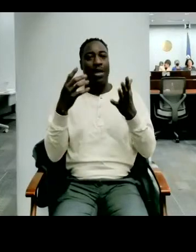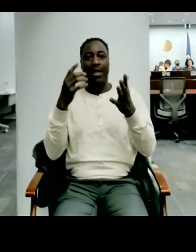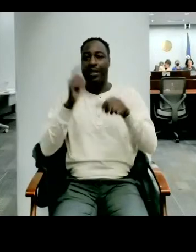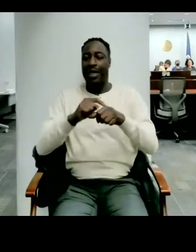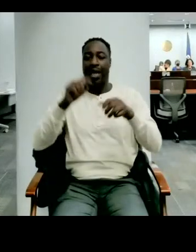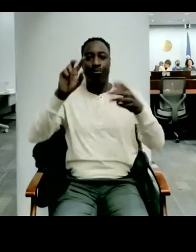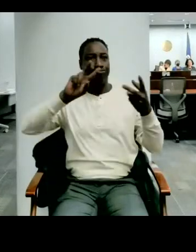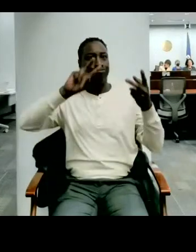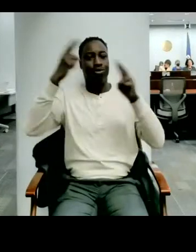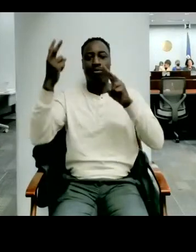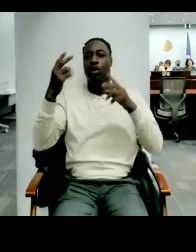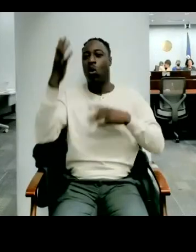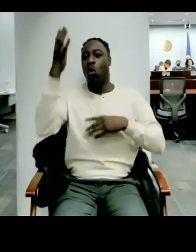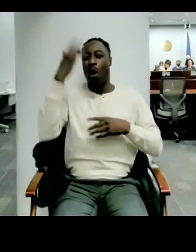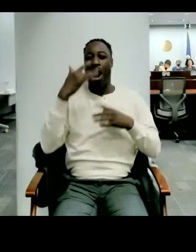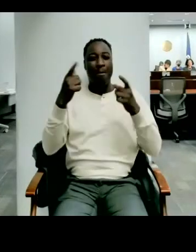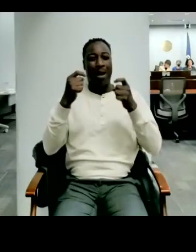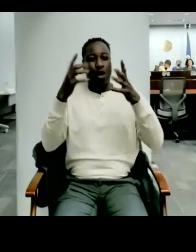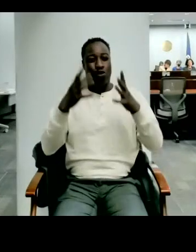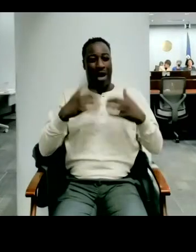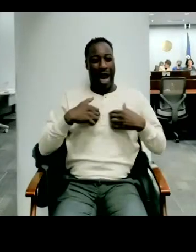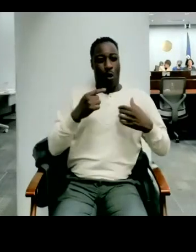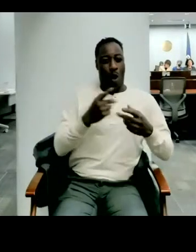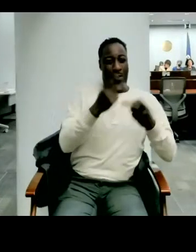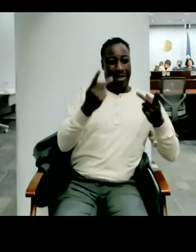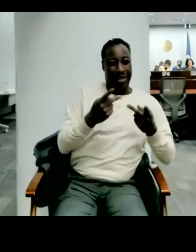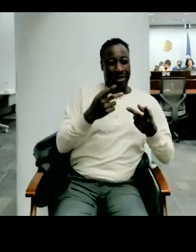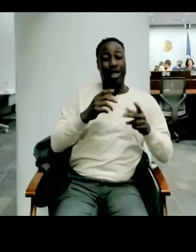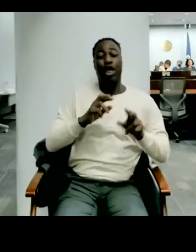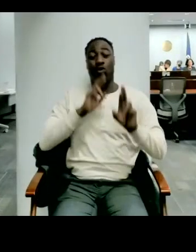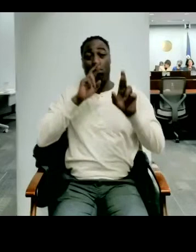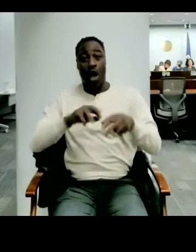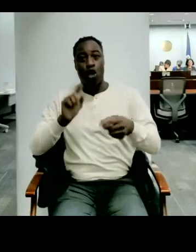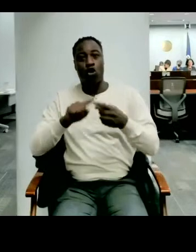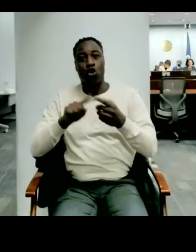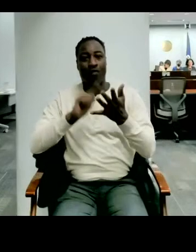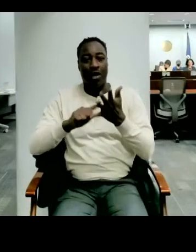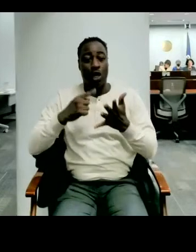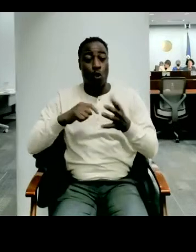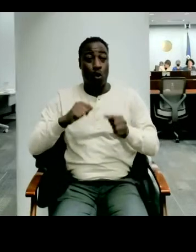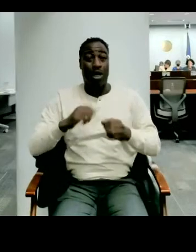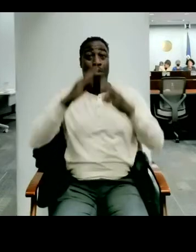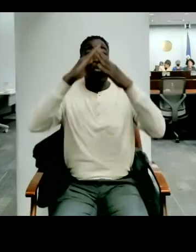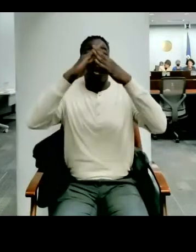companies management take a position in responding to investigations. We can break down some barriers with better understanding,